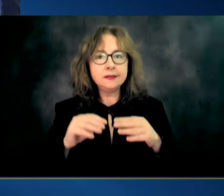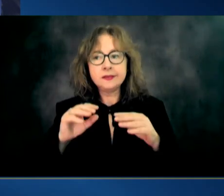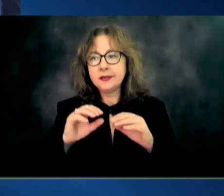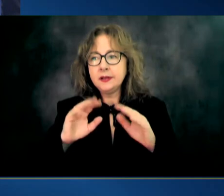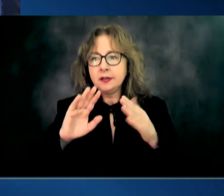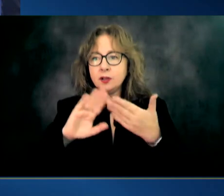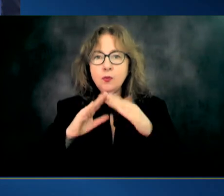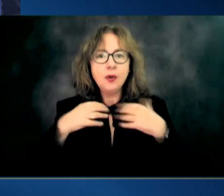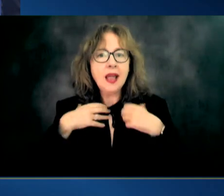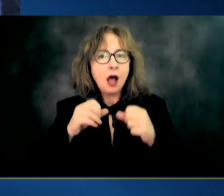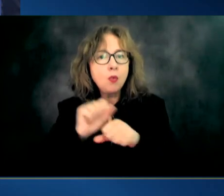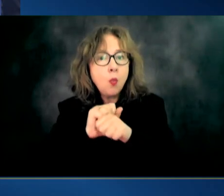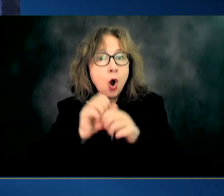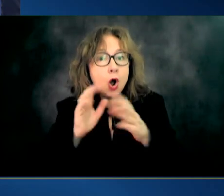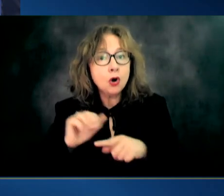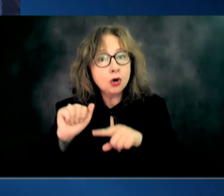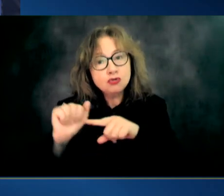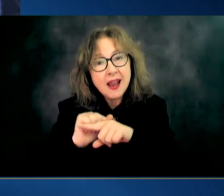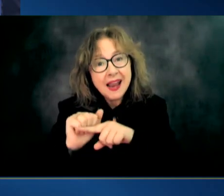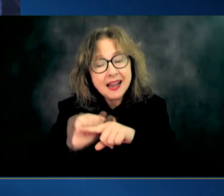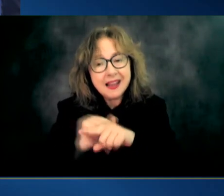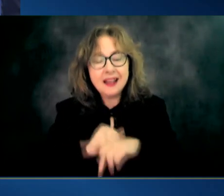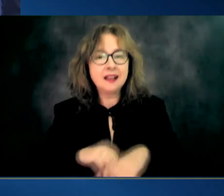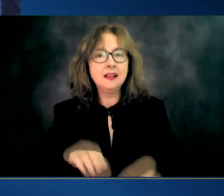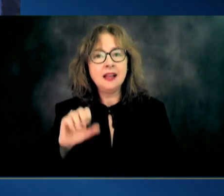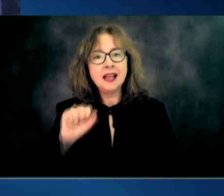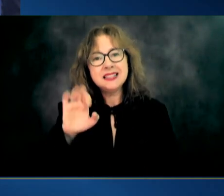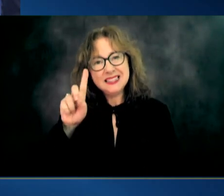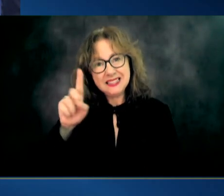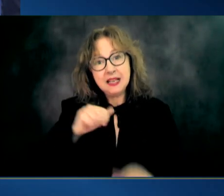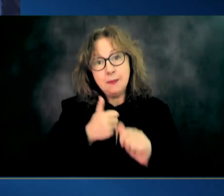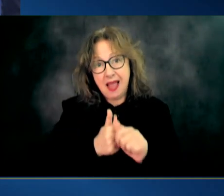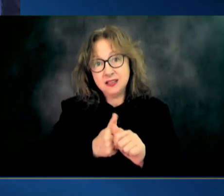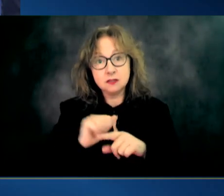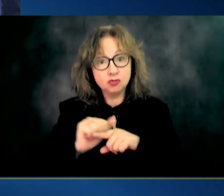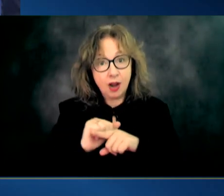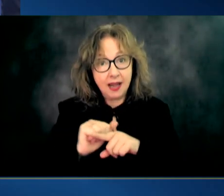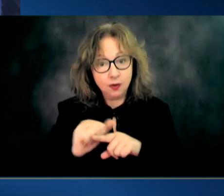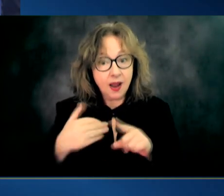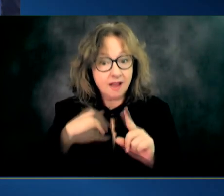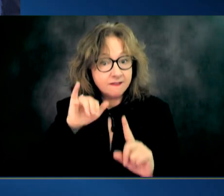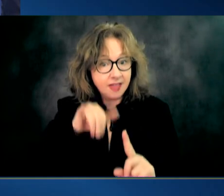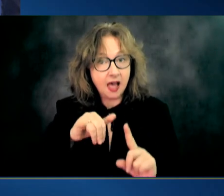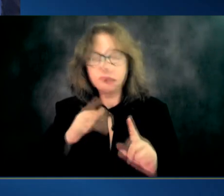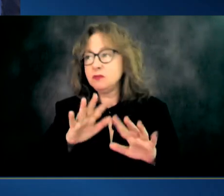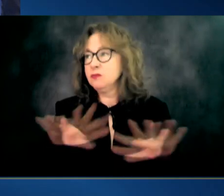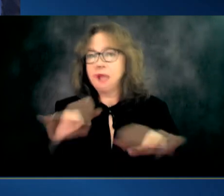community health worker sickle cell disease-based training that happens throughout the year. And so,